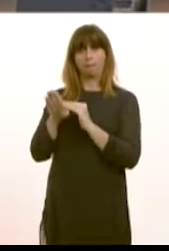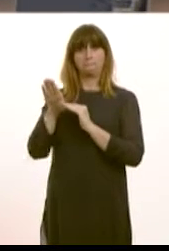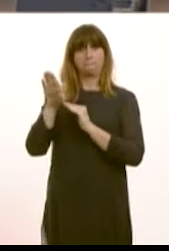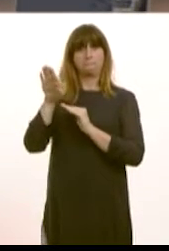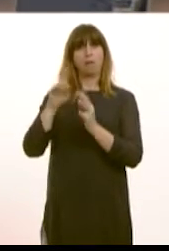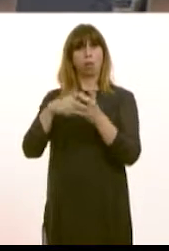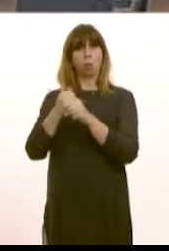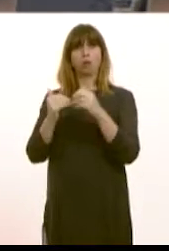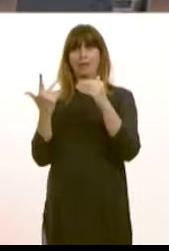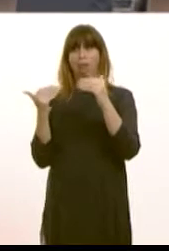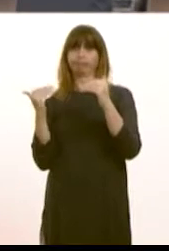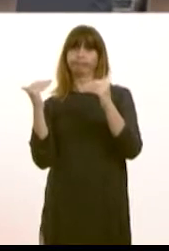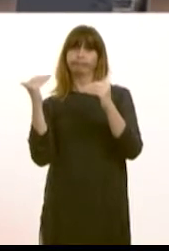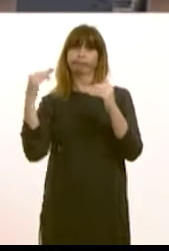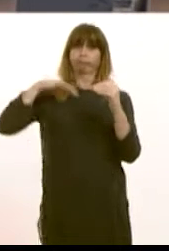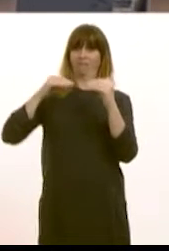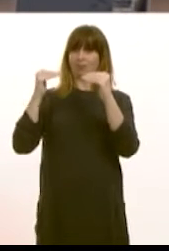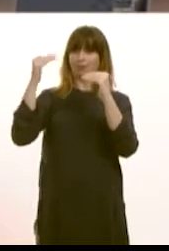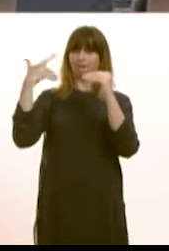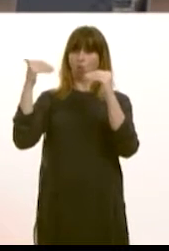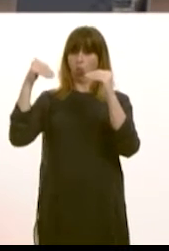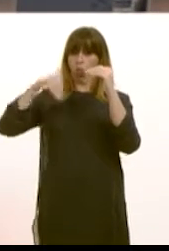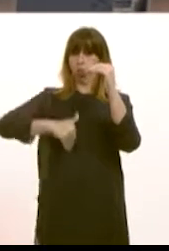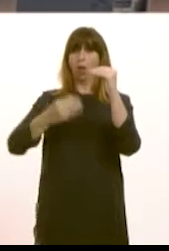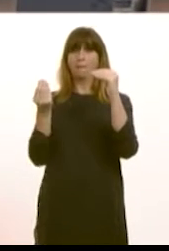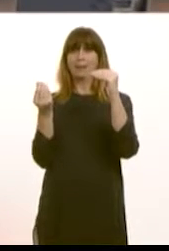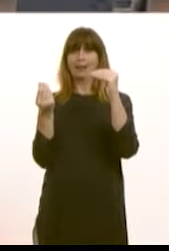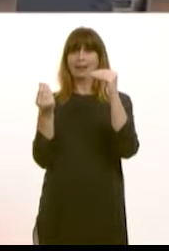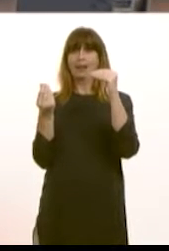So, we are seeing progress in steel making in Wales. It is viable, as we said.